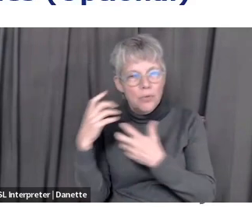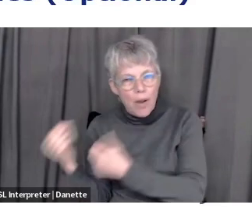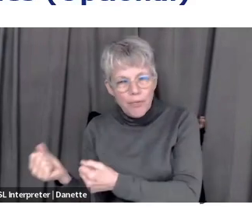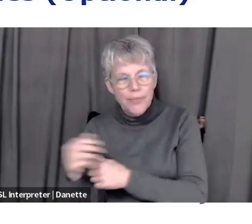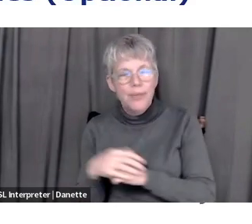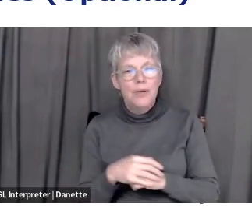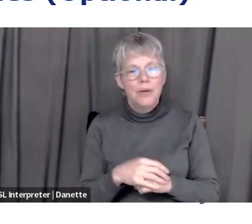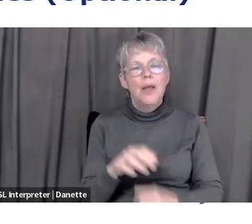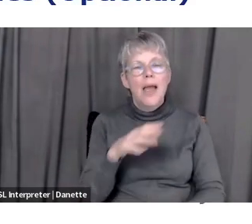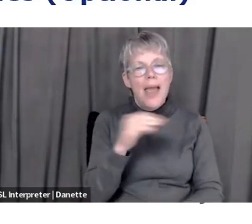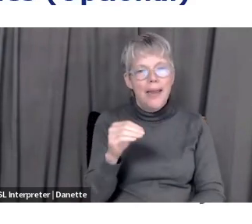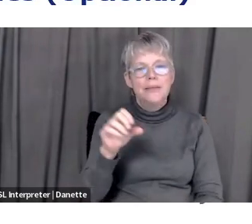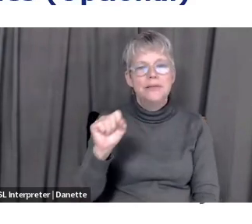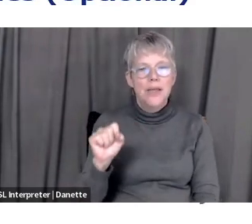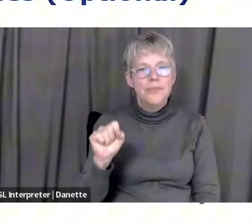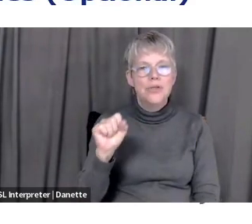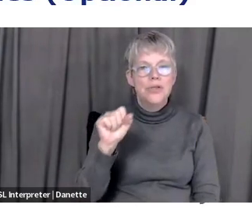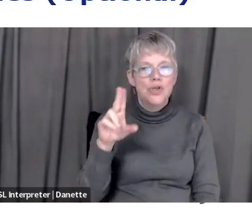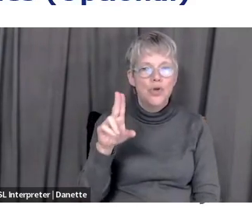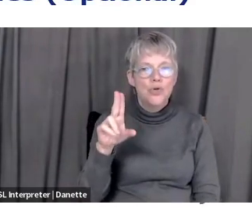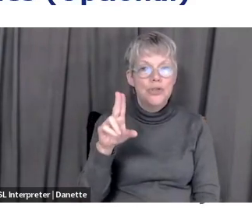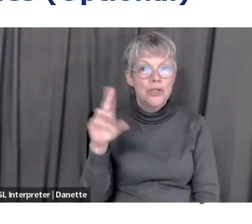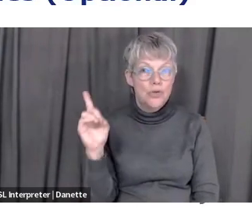related to substance use disorder as well.